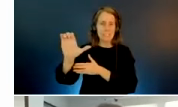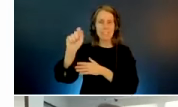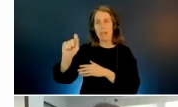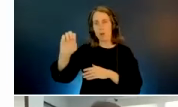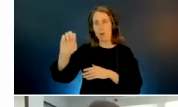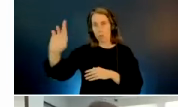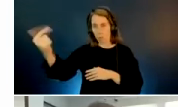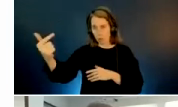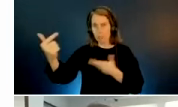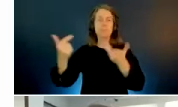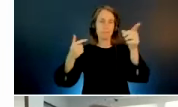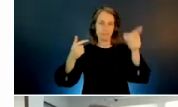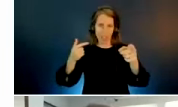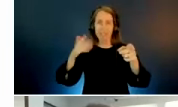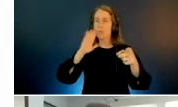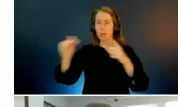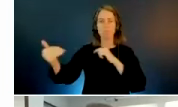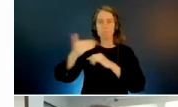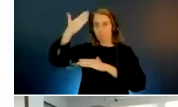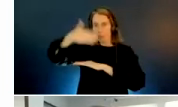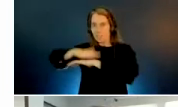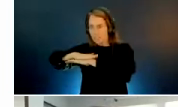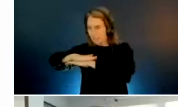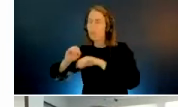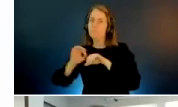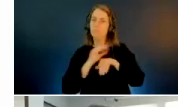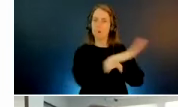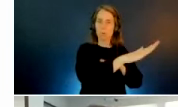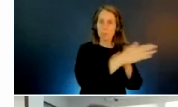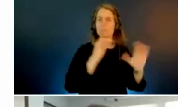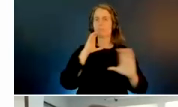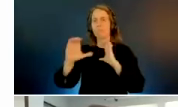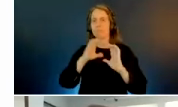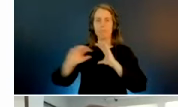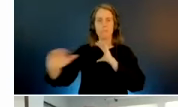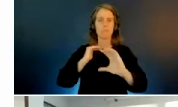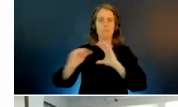that right on over to me and we can communicate via email if that's better and then our general